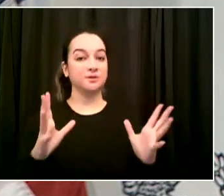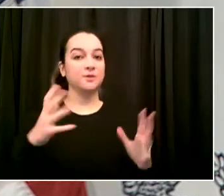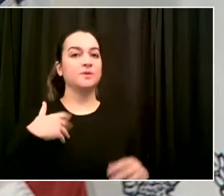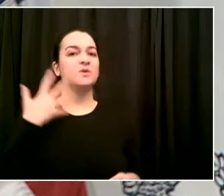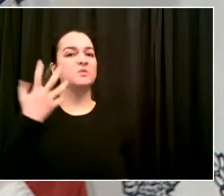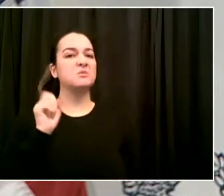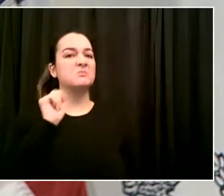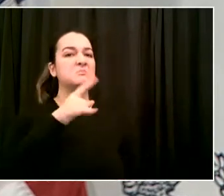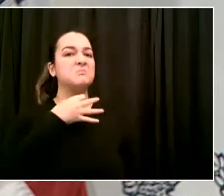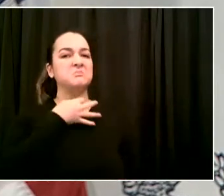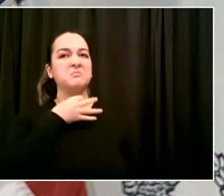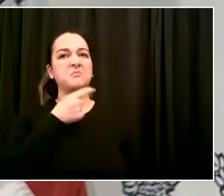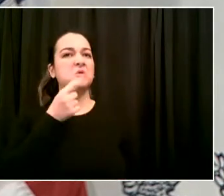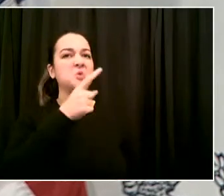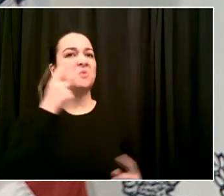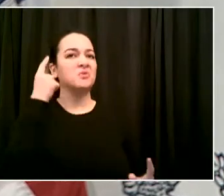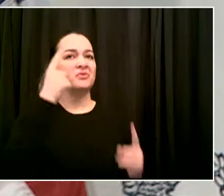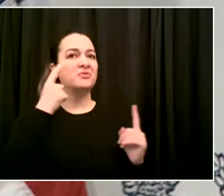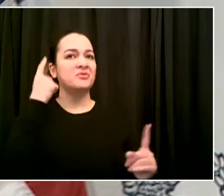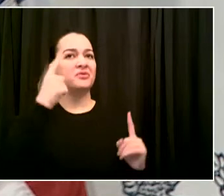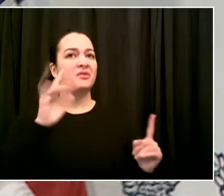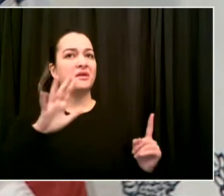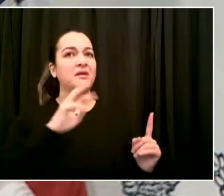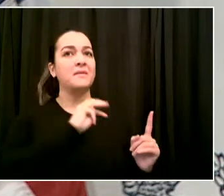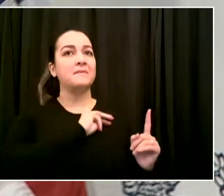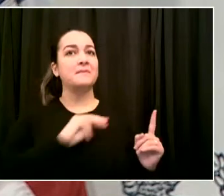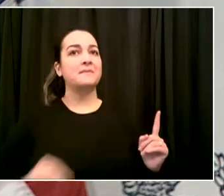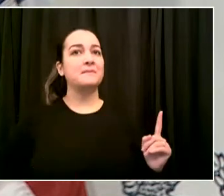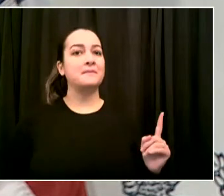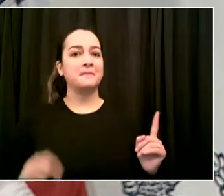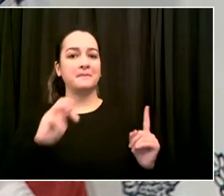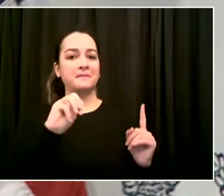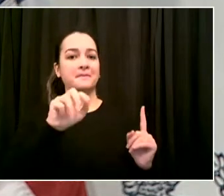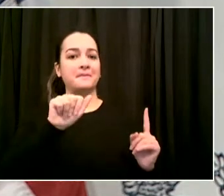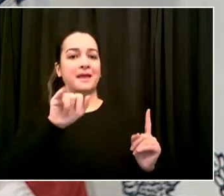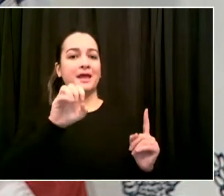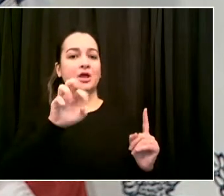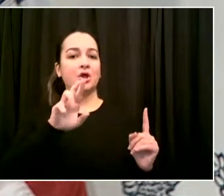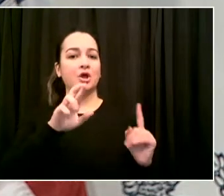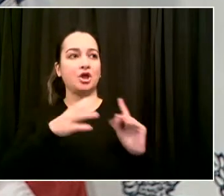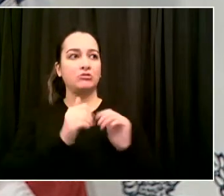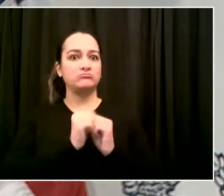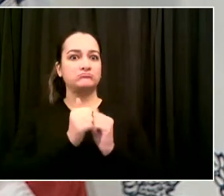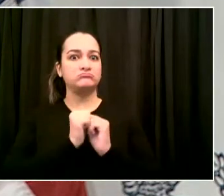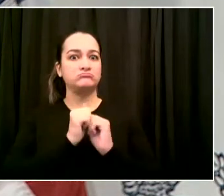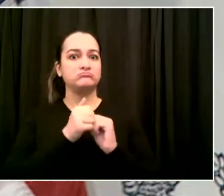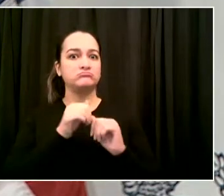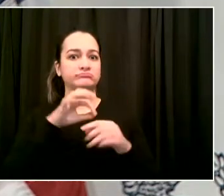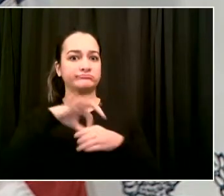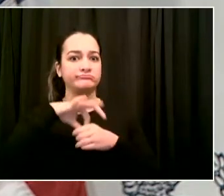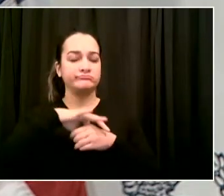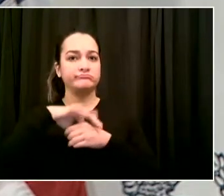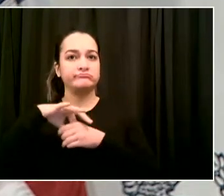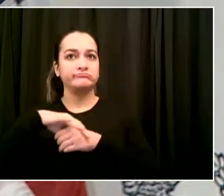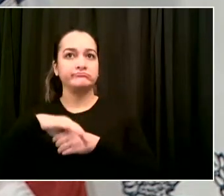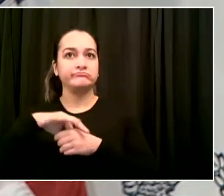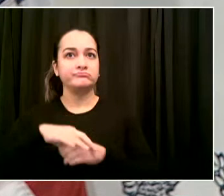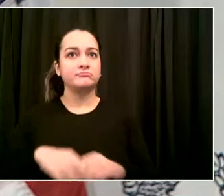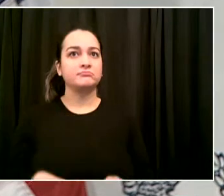WENT THROUGH A DIFFICULT TIME AND NOW IT NEW DAY IS DAWNING. I HOPE SO. Reporter: I WANTED YOU TO WEIGH IN ON THE MAYOR'S RACE